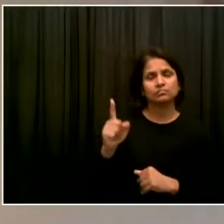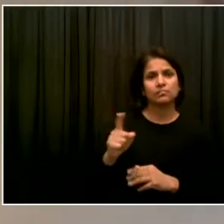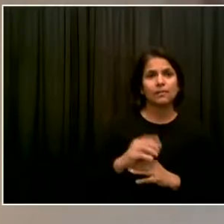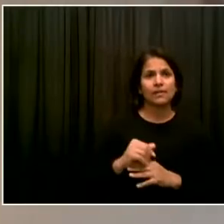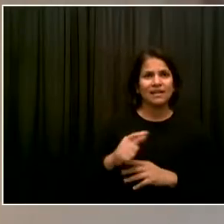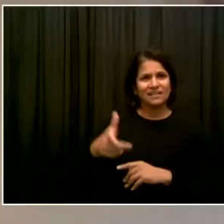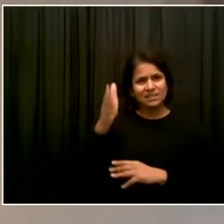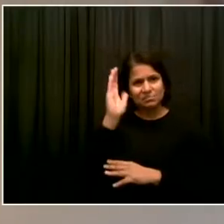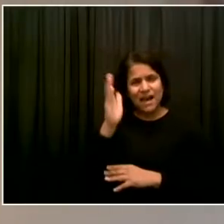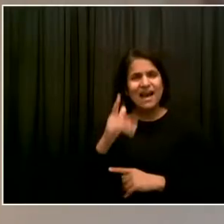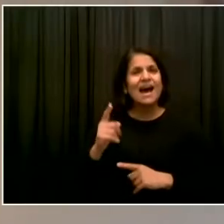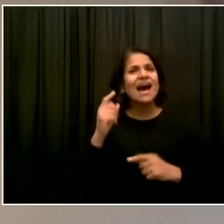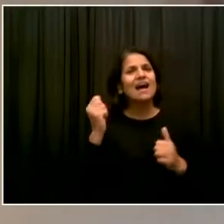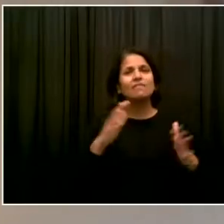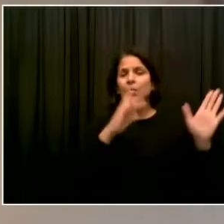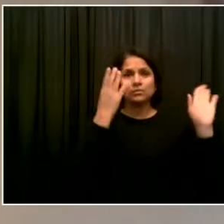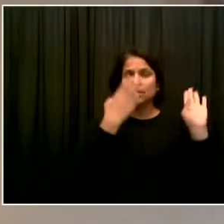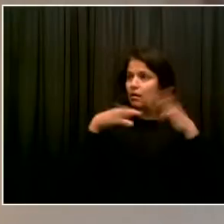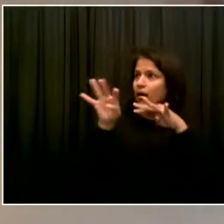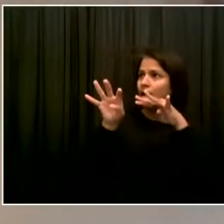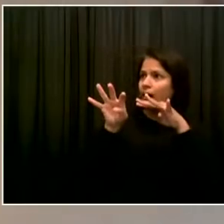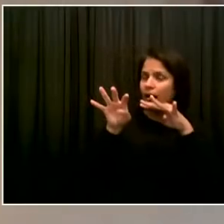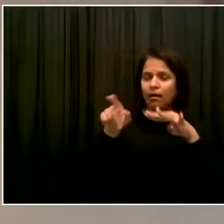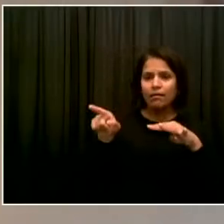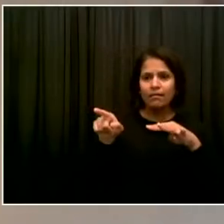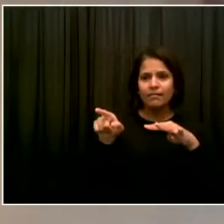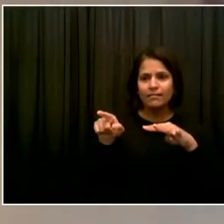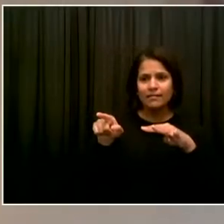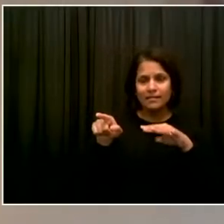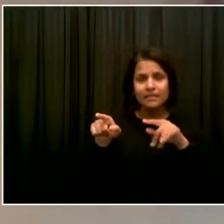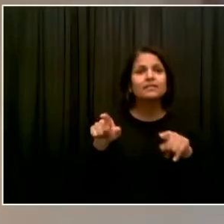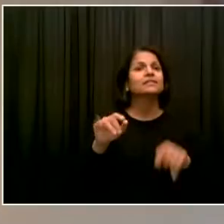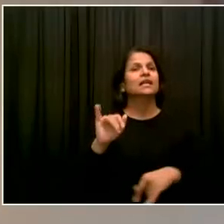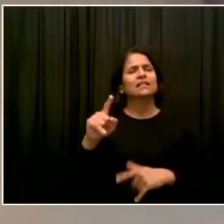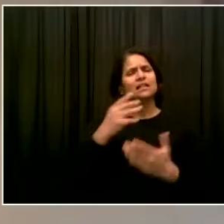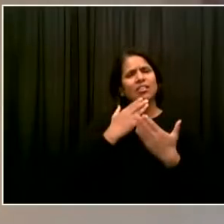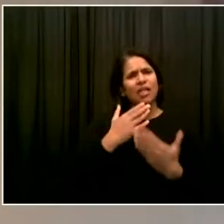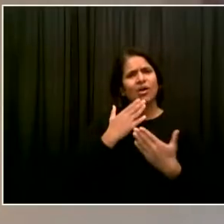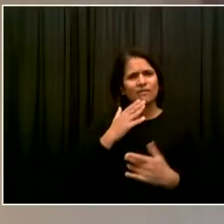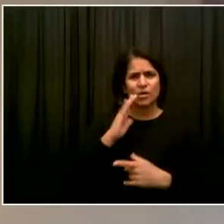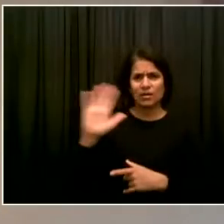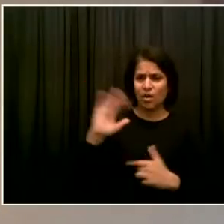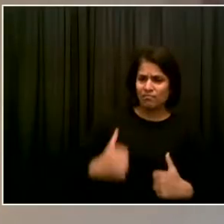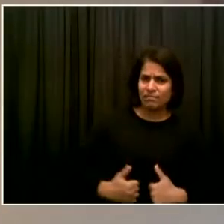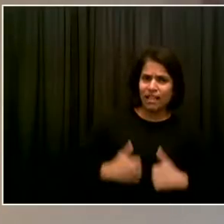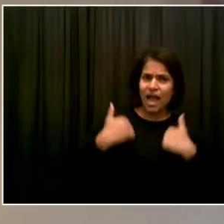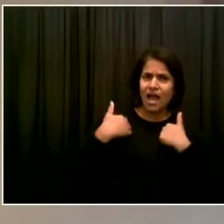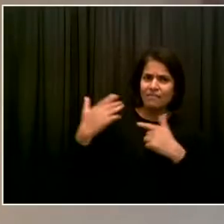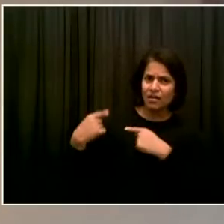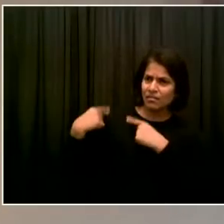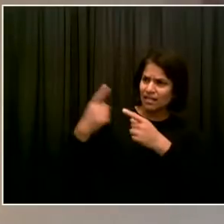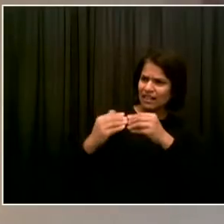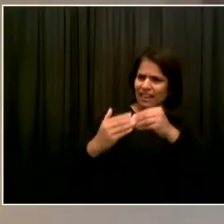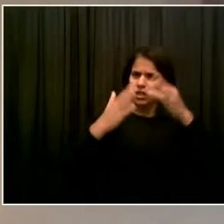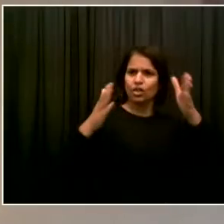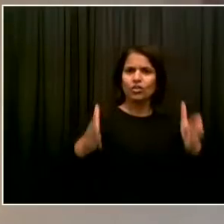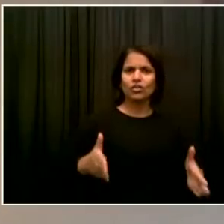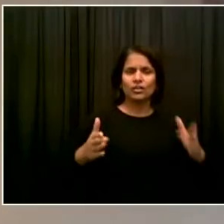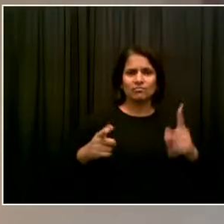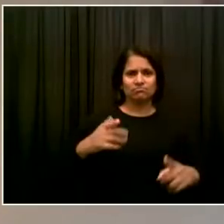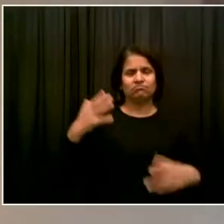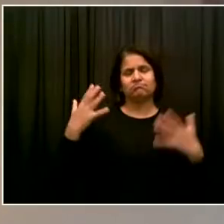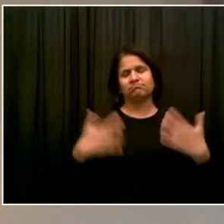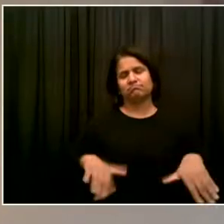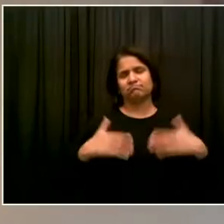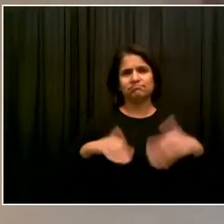EWHN GLORIA